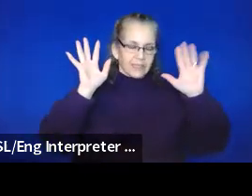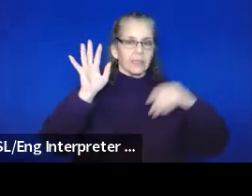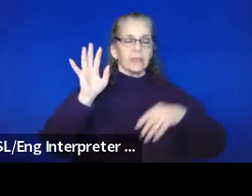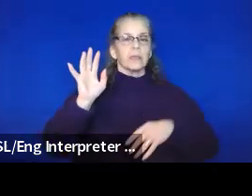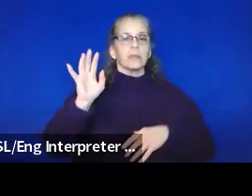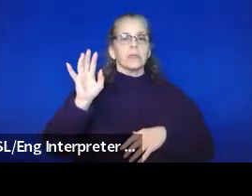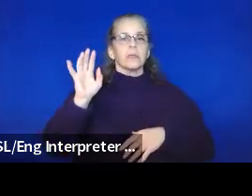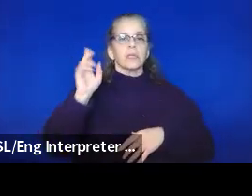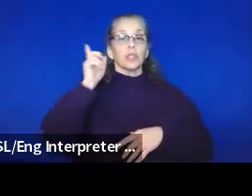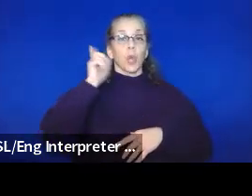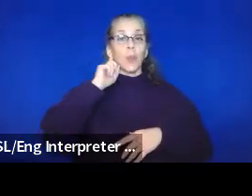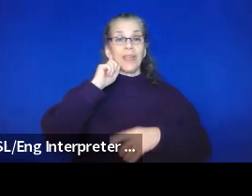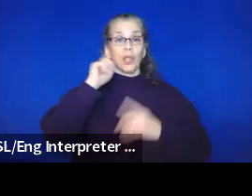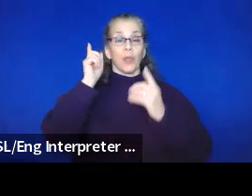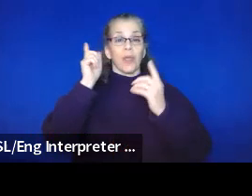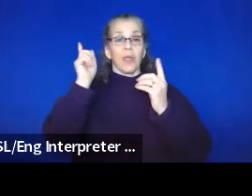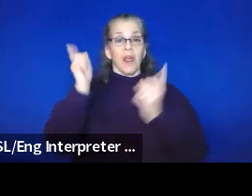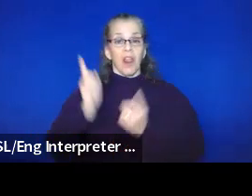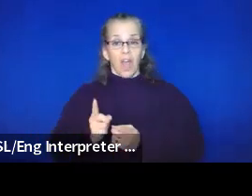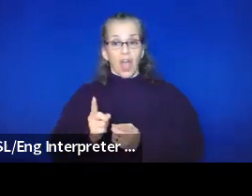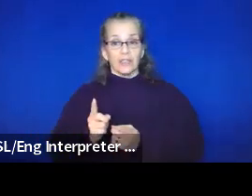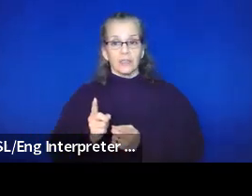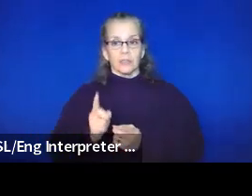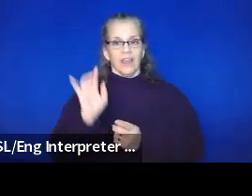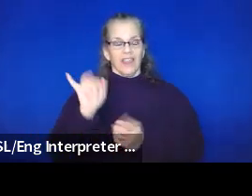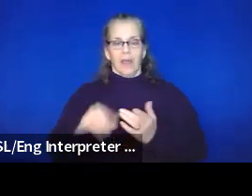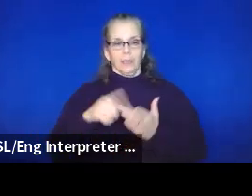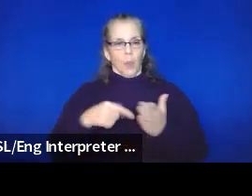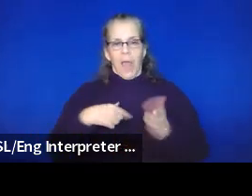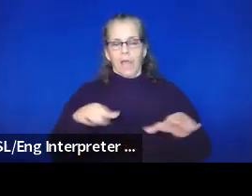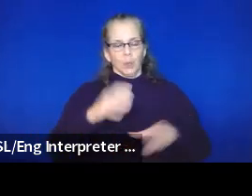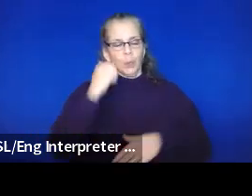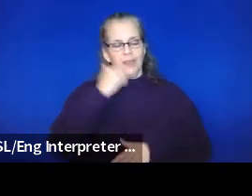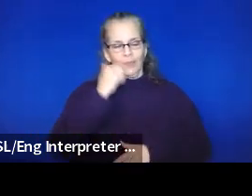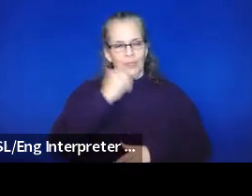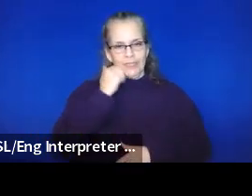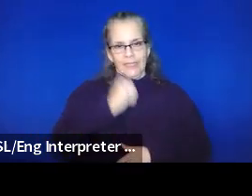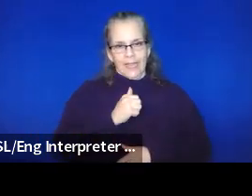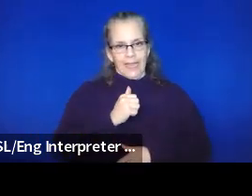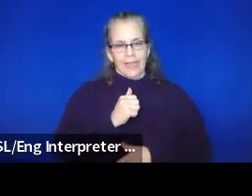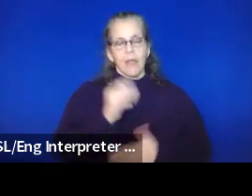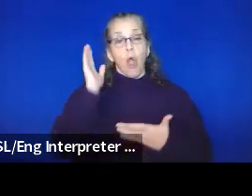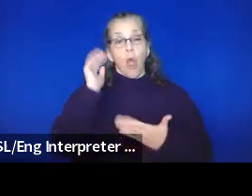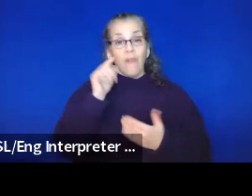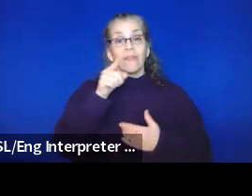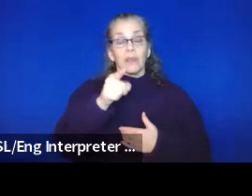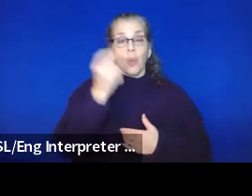always with you. Because that's exactly what I do every day. And hopefully this gives you a better understanding of your hearing journey. And everyone has